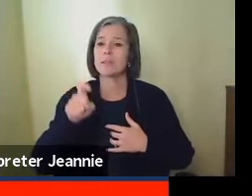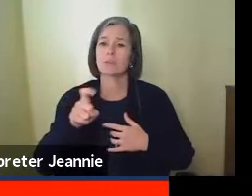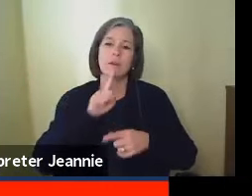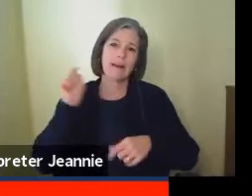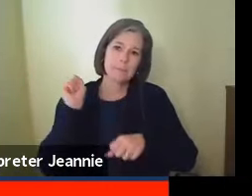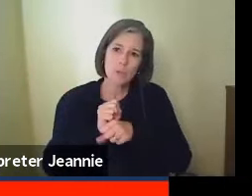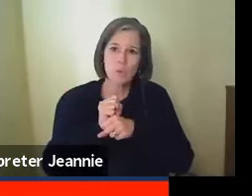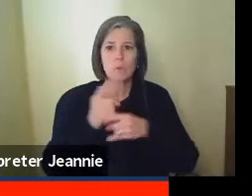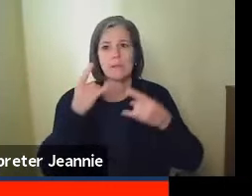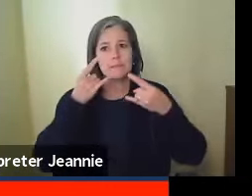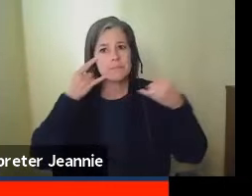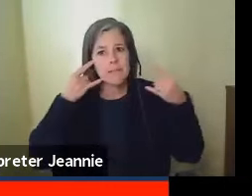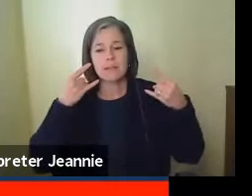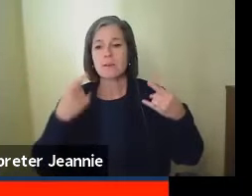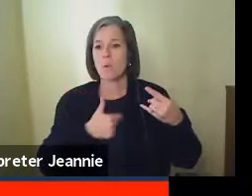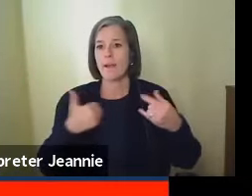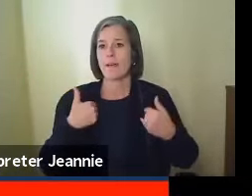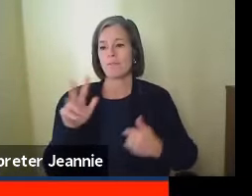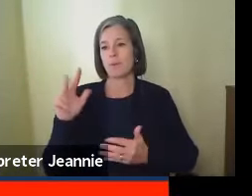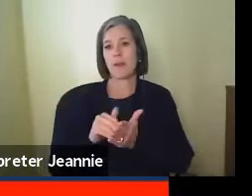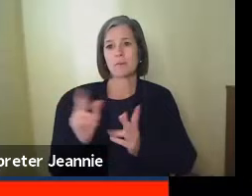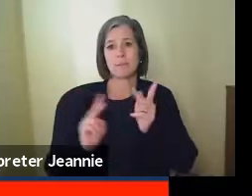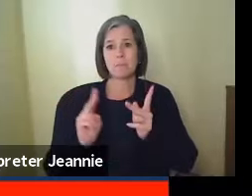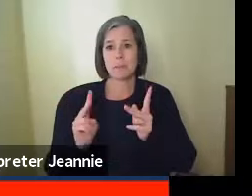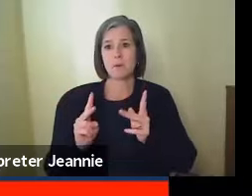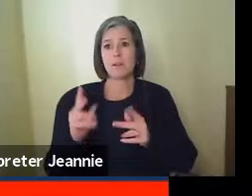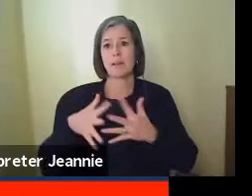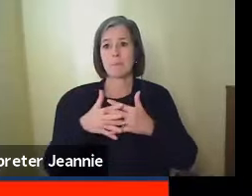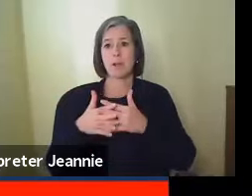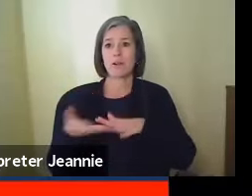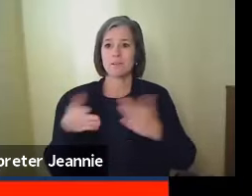We have 3,000 people in America that died last night from COVID-19.